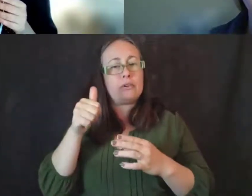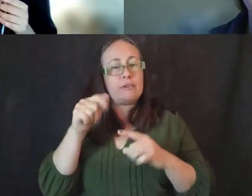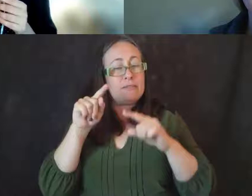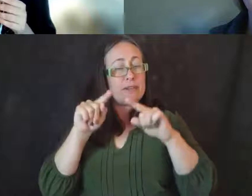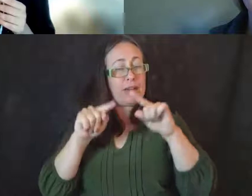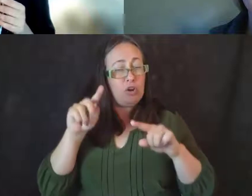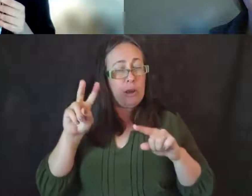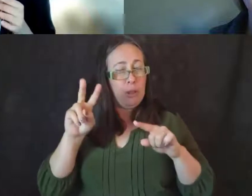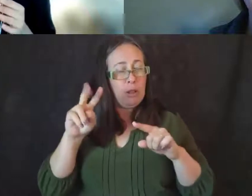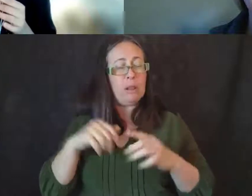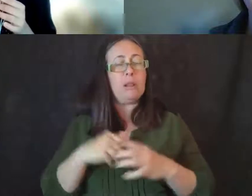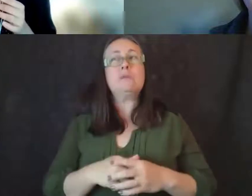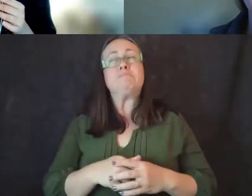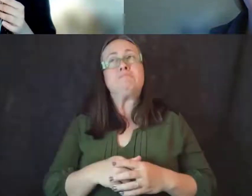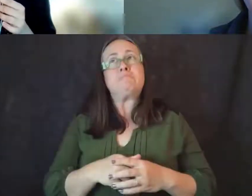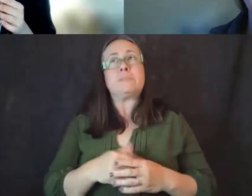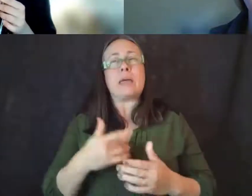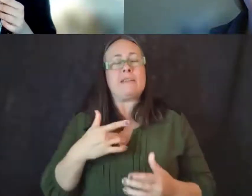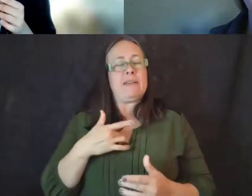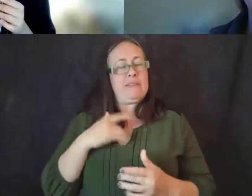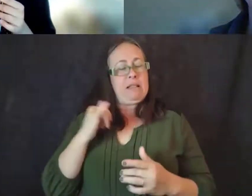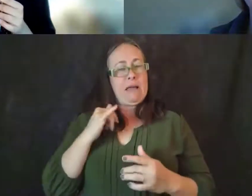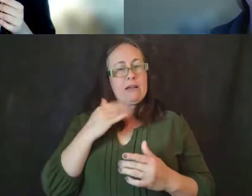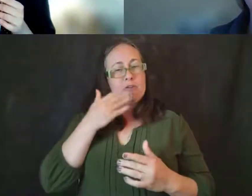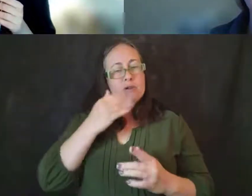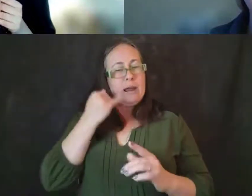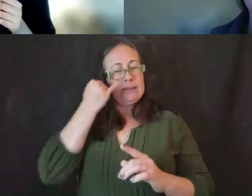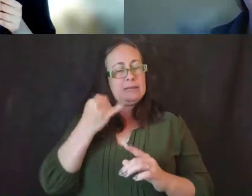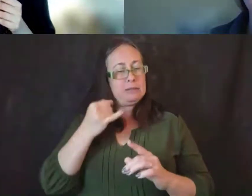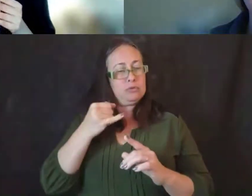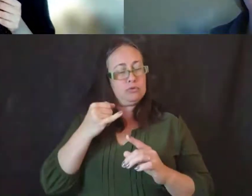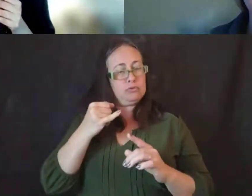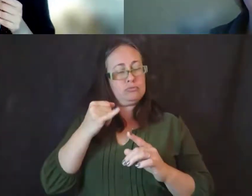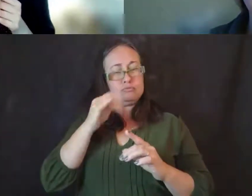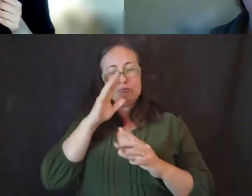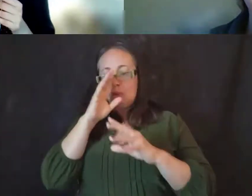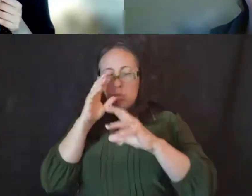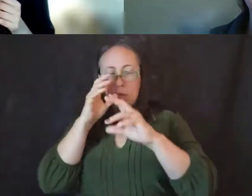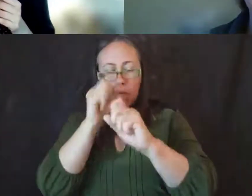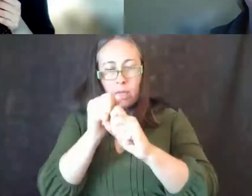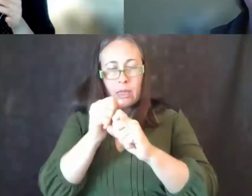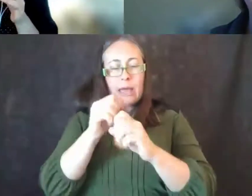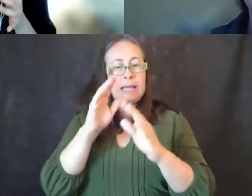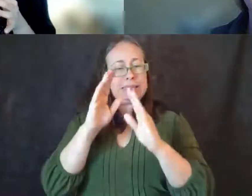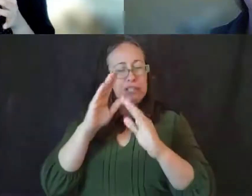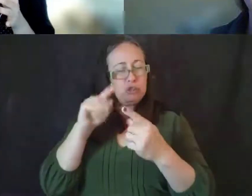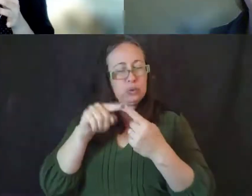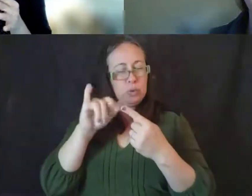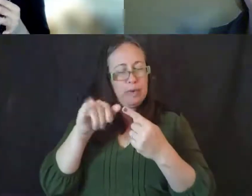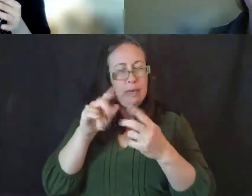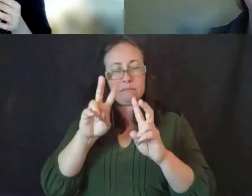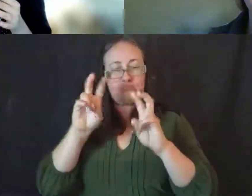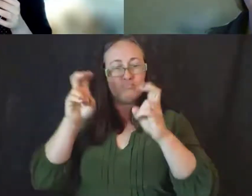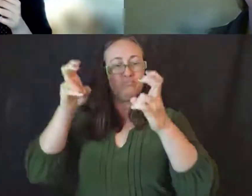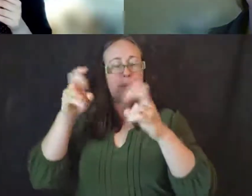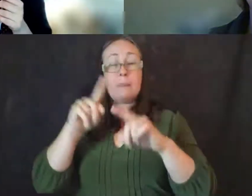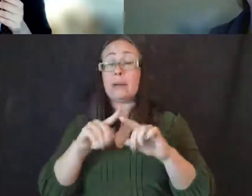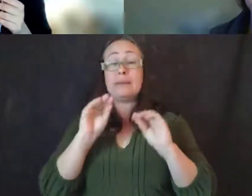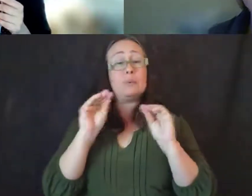… so I think it … I feel like it's always good to point it out and draw people's attention to it. But again, there's no set rules on either way,